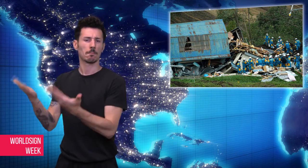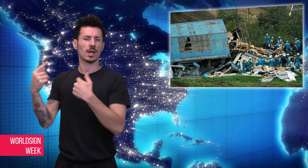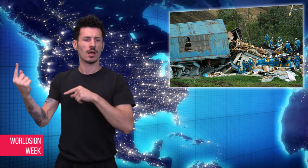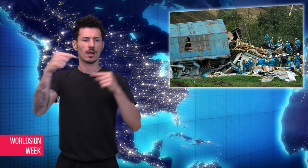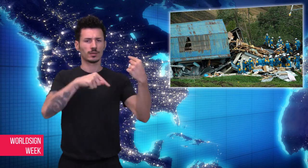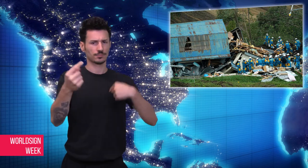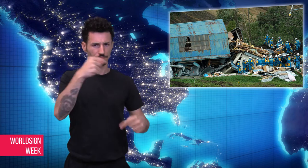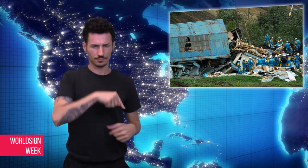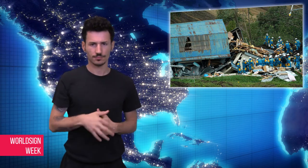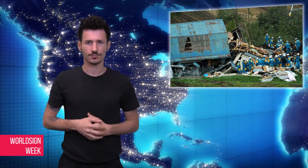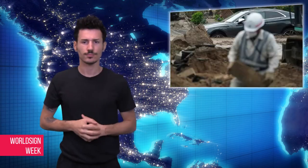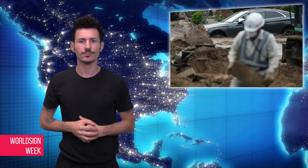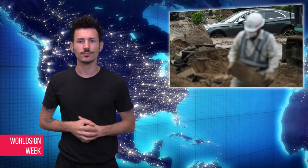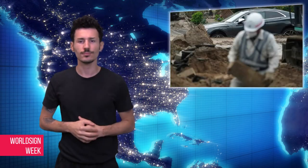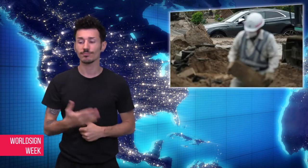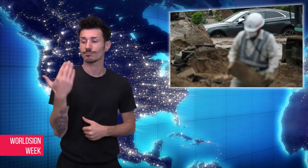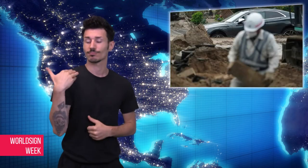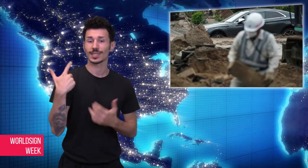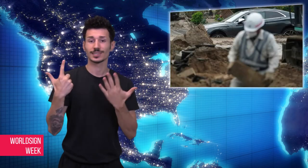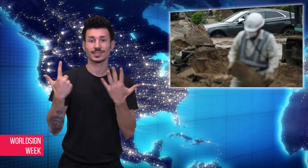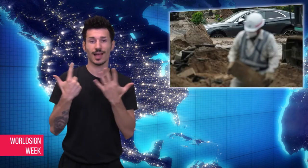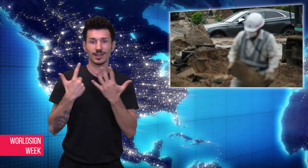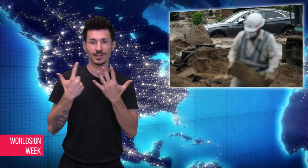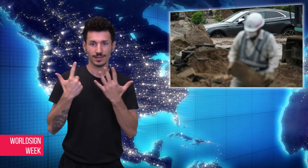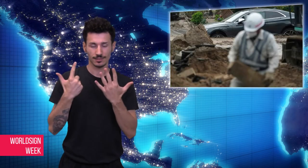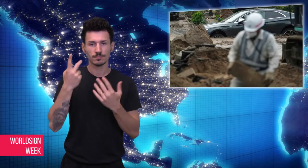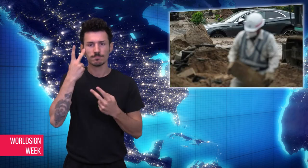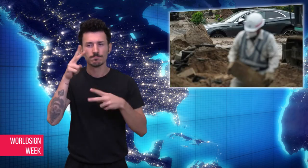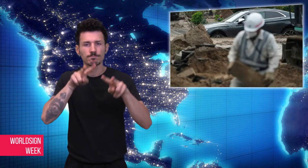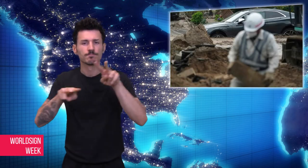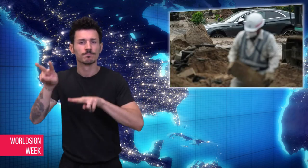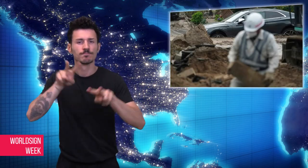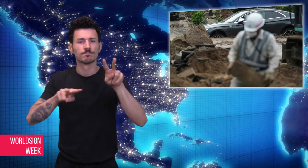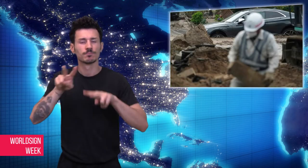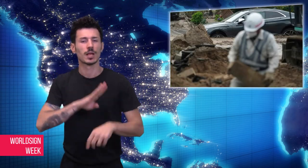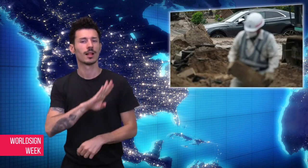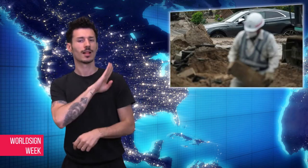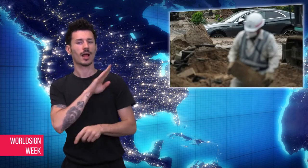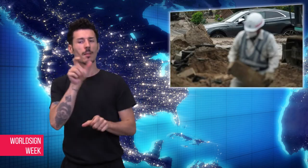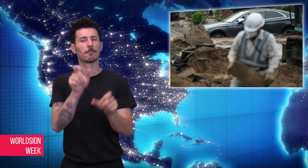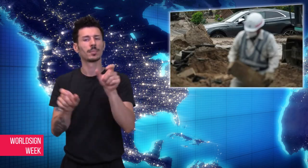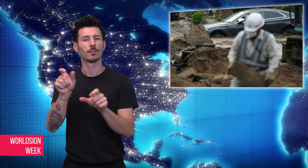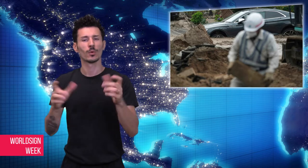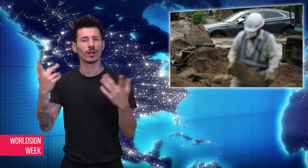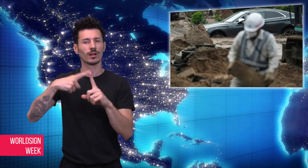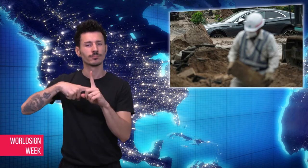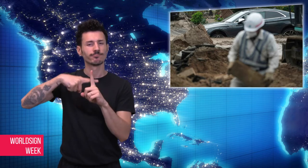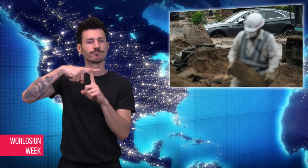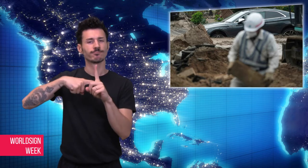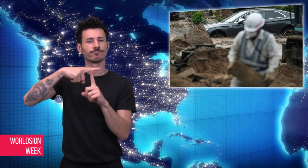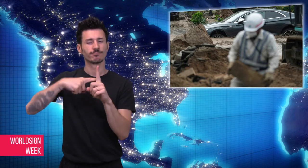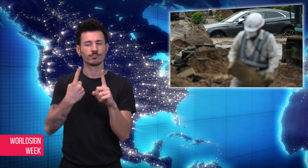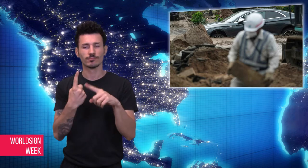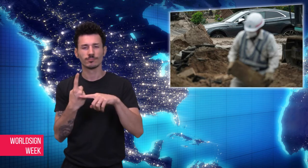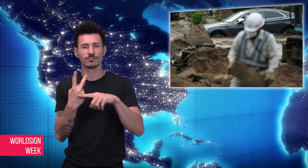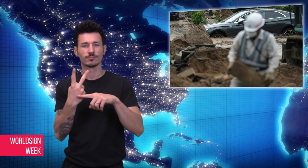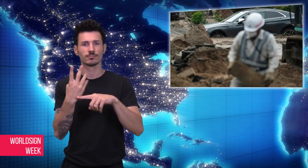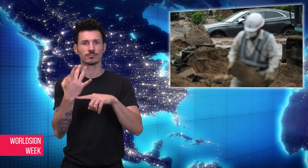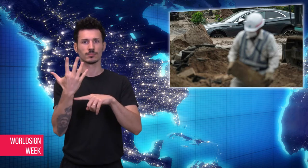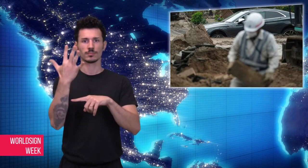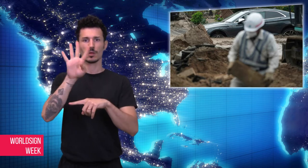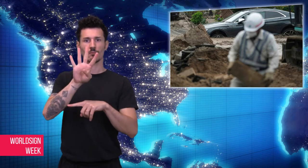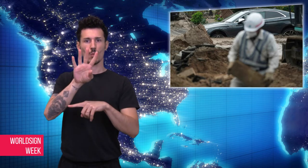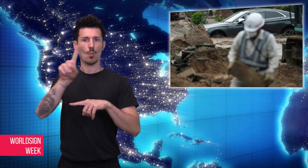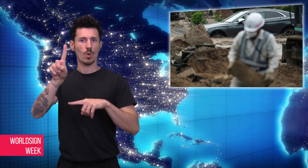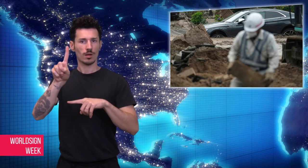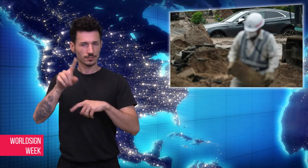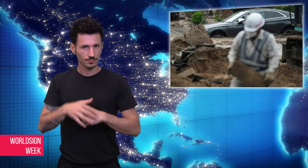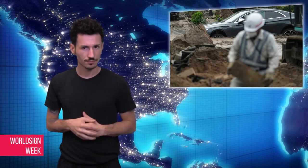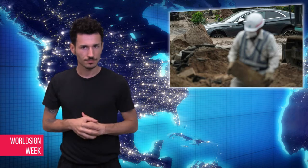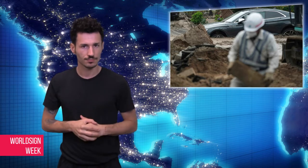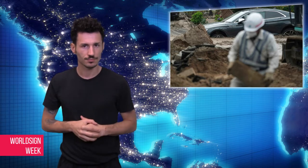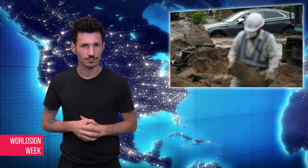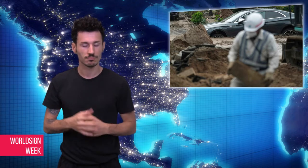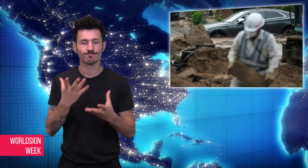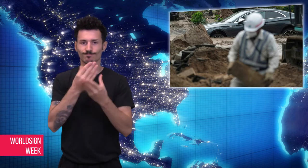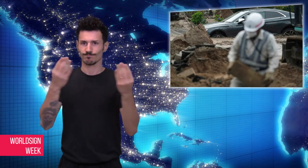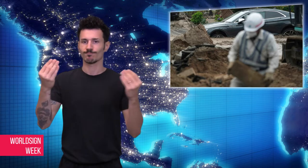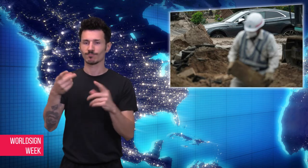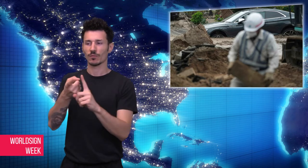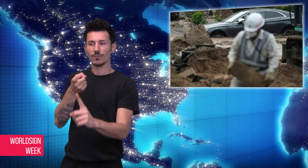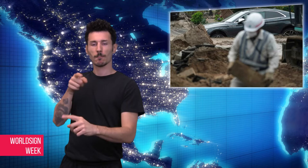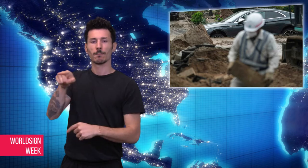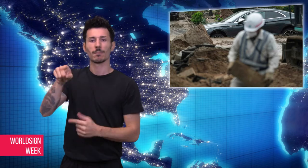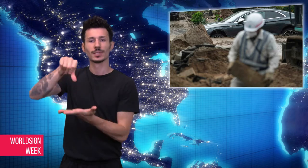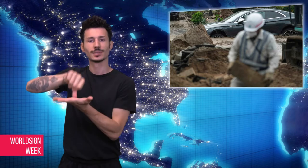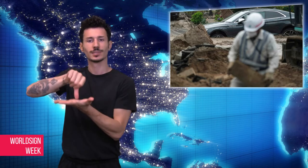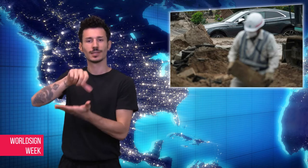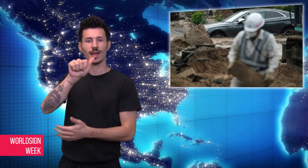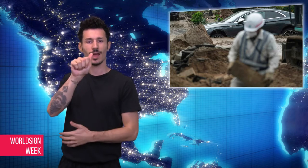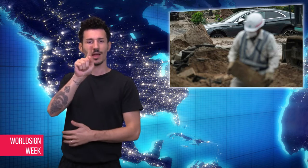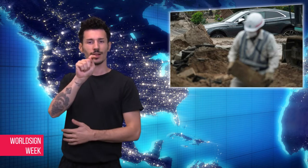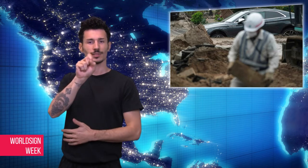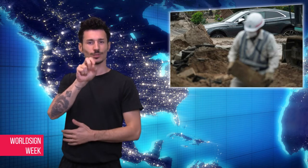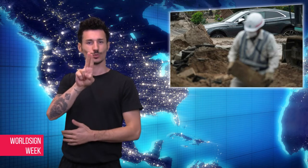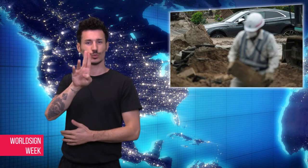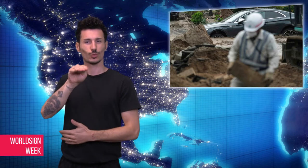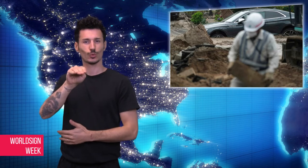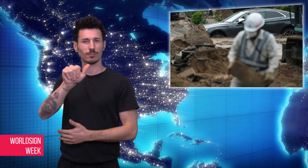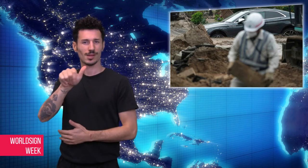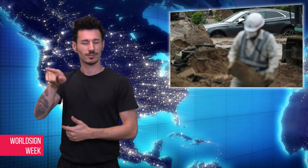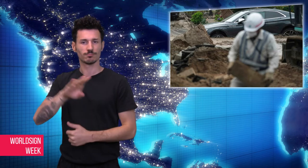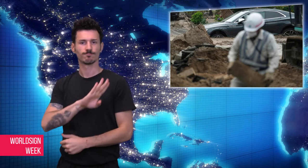many victims from Atsuma.